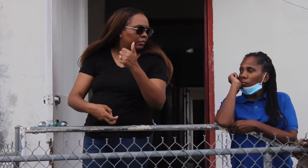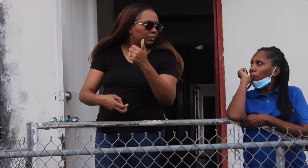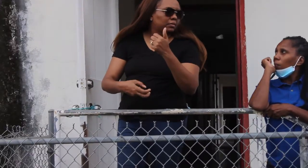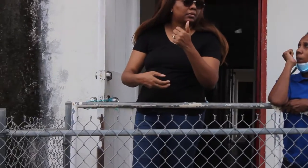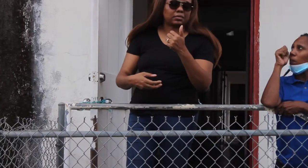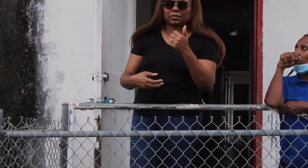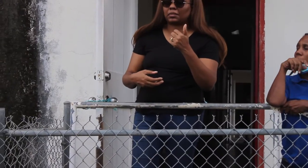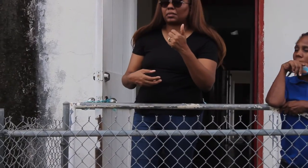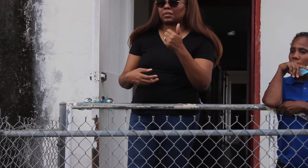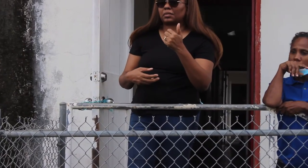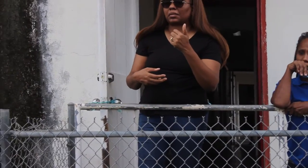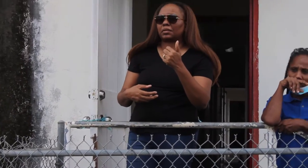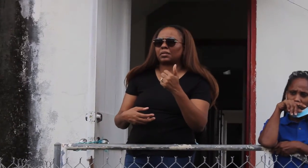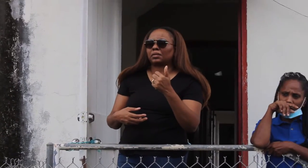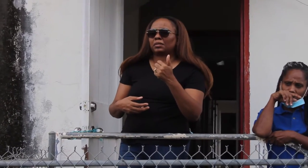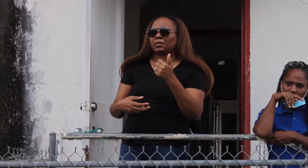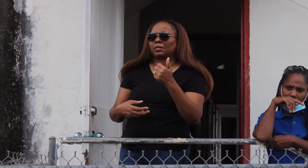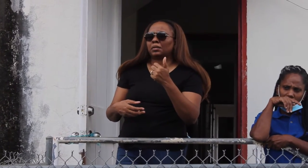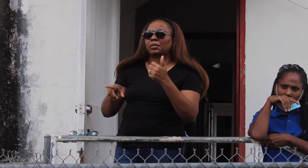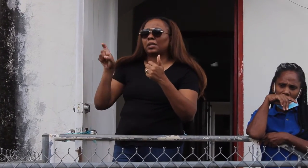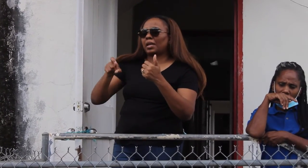so we are also